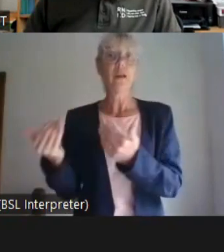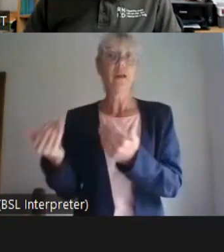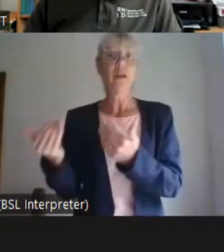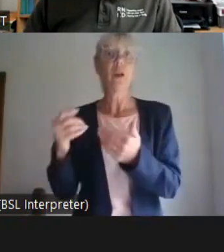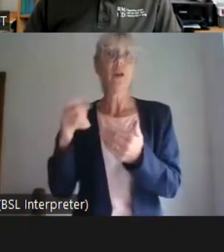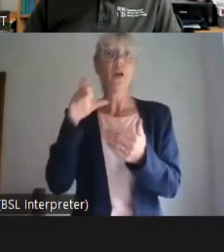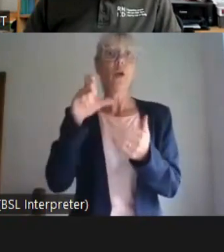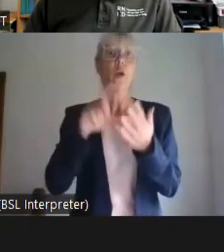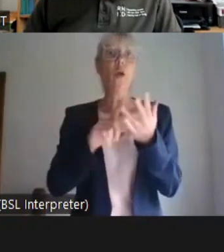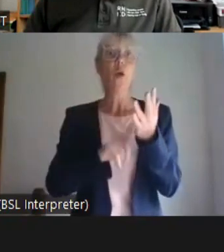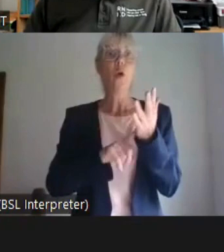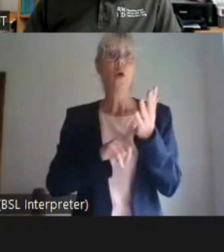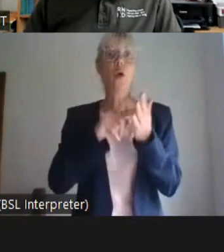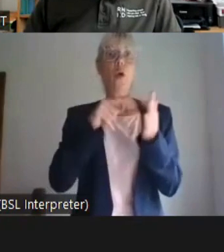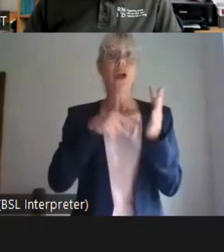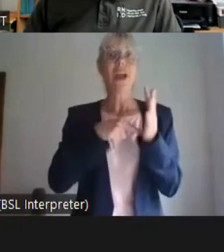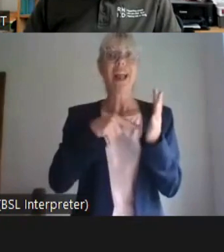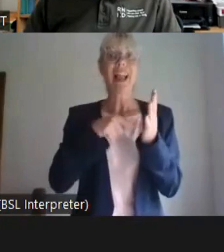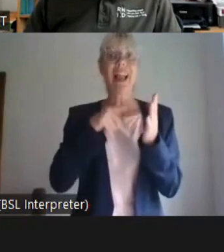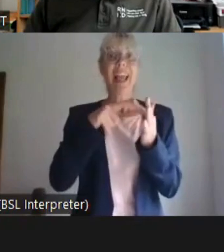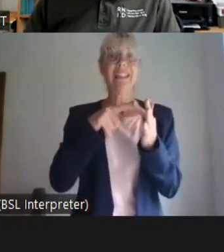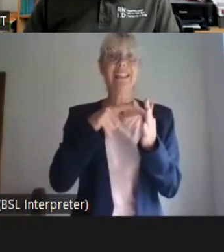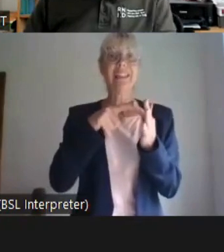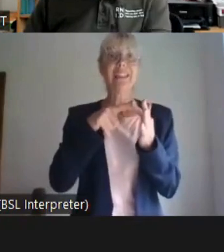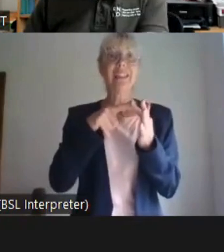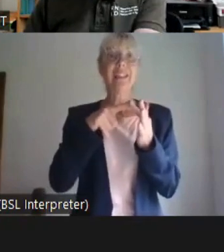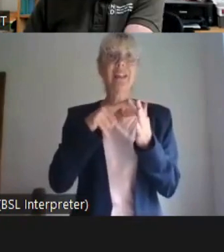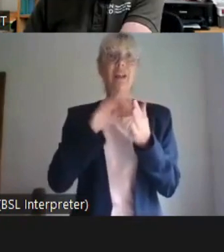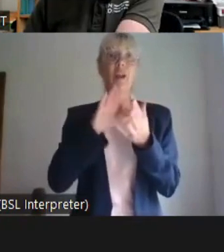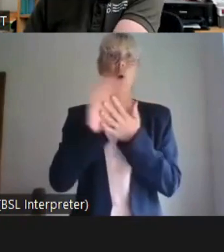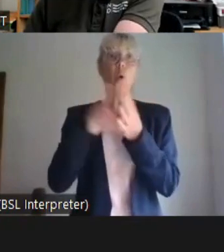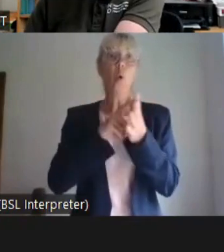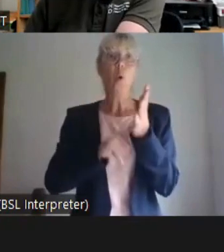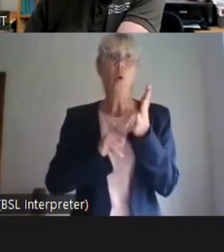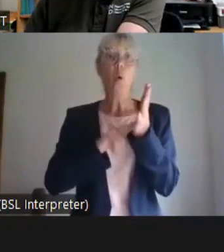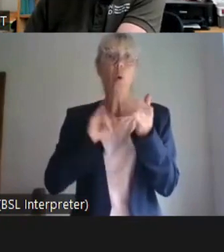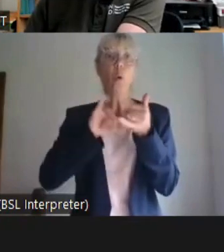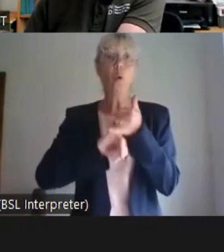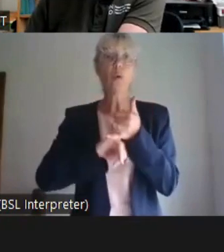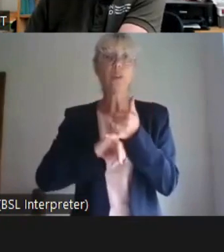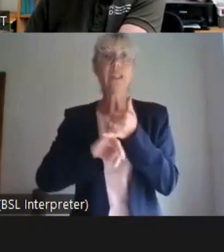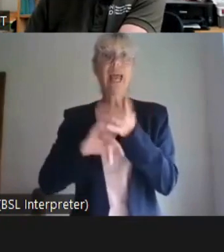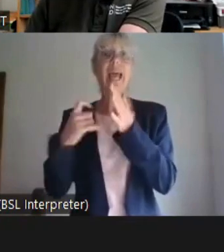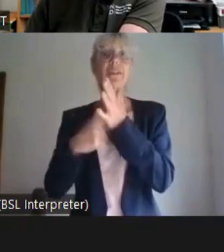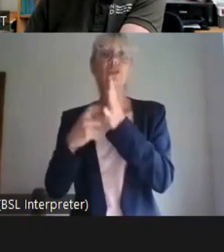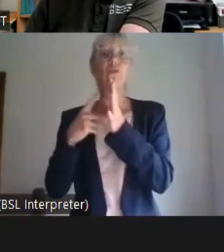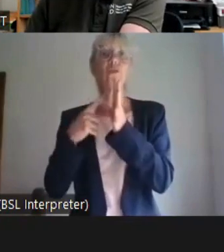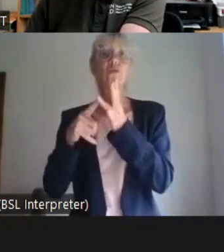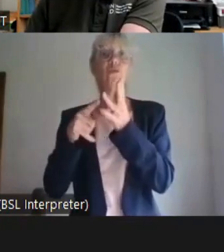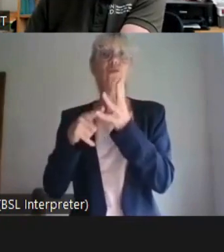Halls and Raouf Chorbachi cleft specialist speech and language therapy Amy Darters